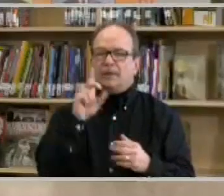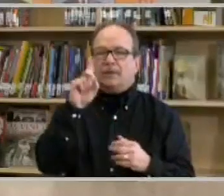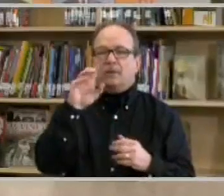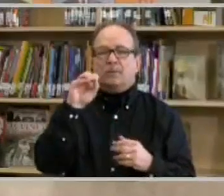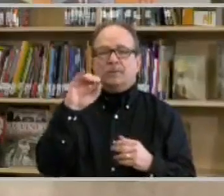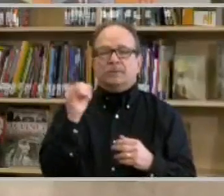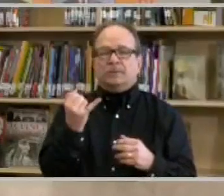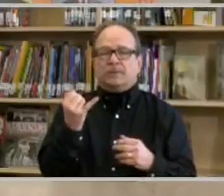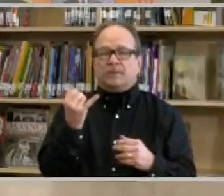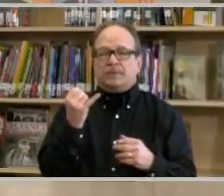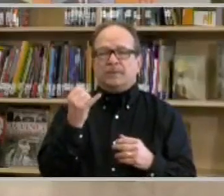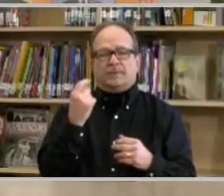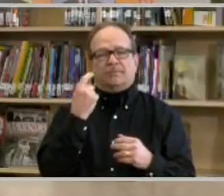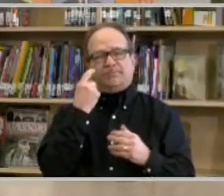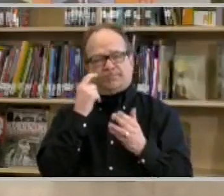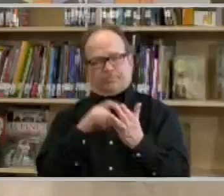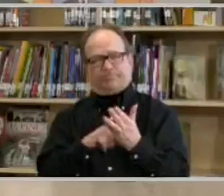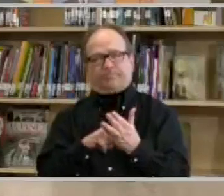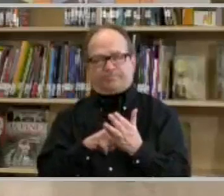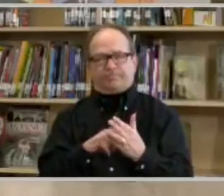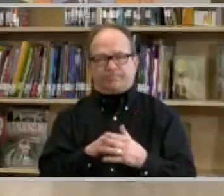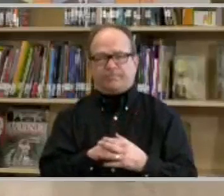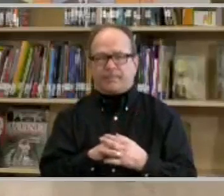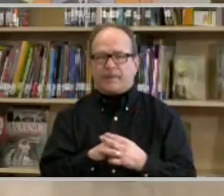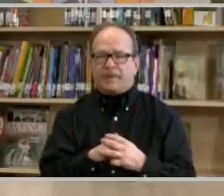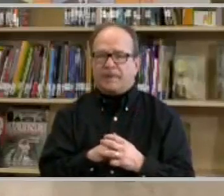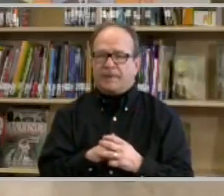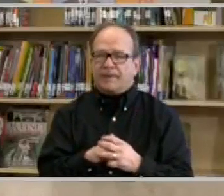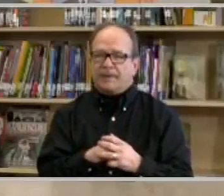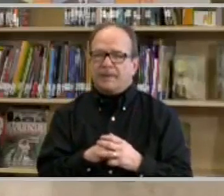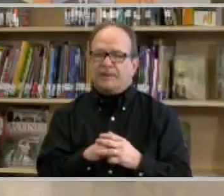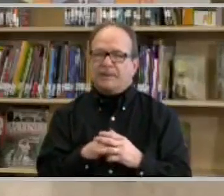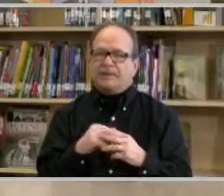OF JUSTICE.